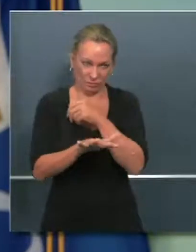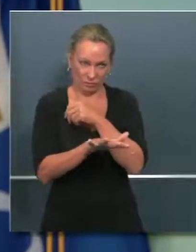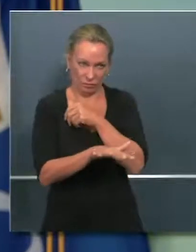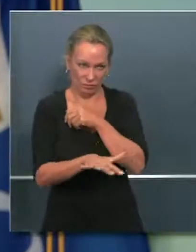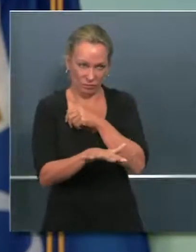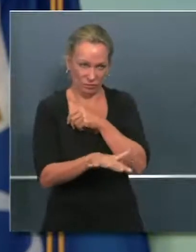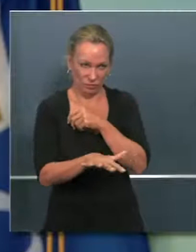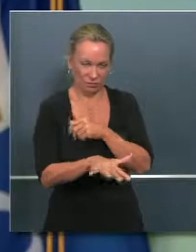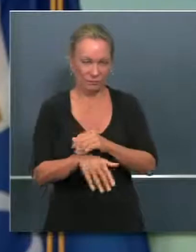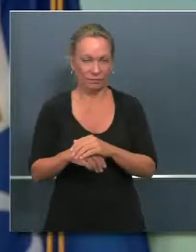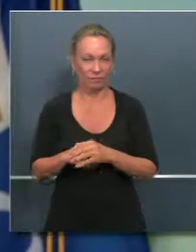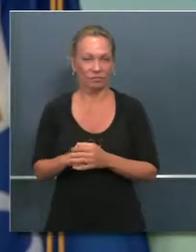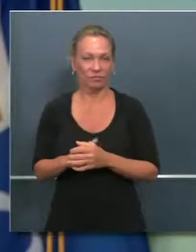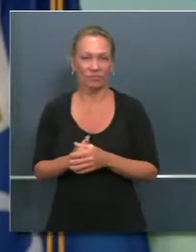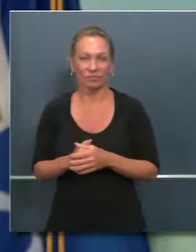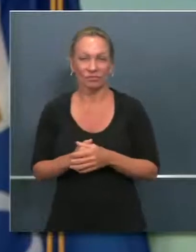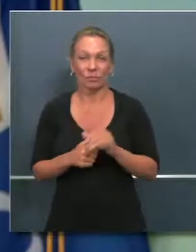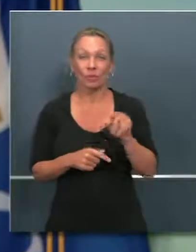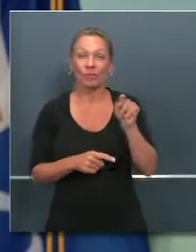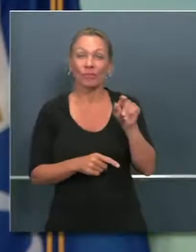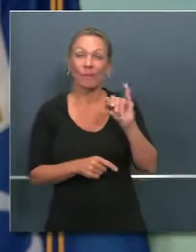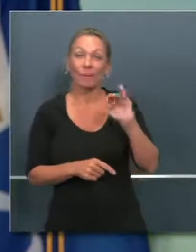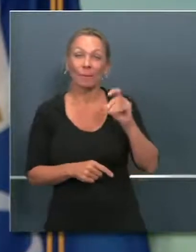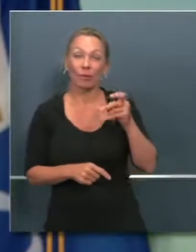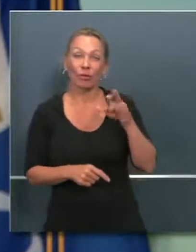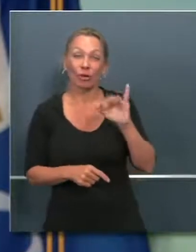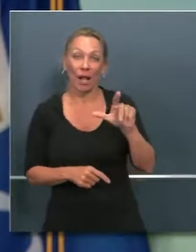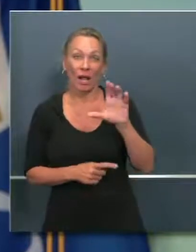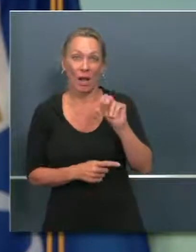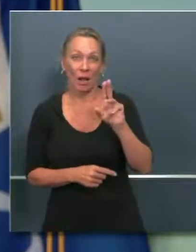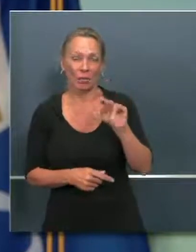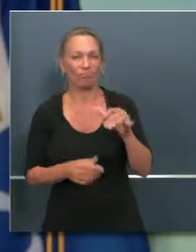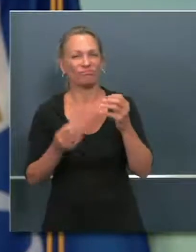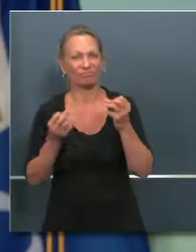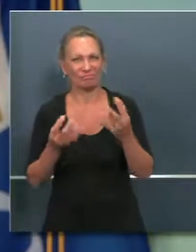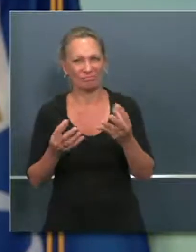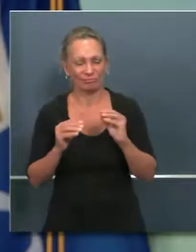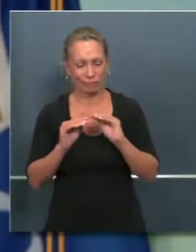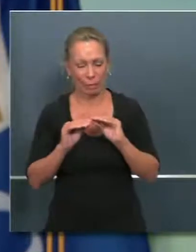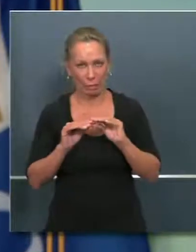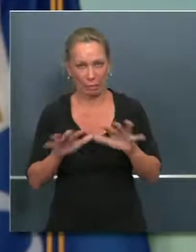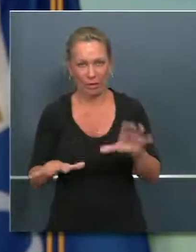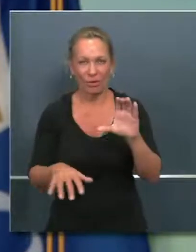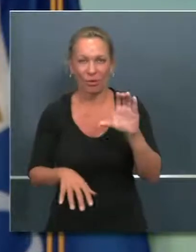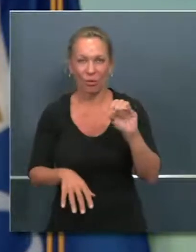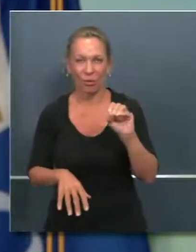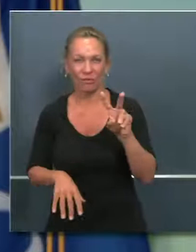such that we as a state were working with that County to decompress their hospital system over